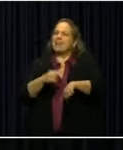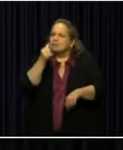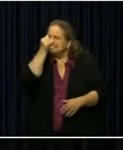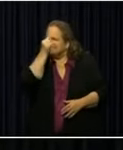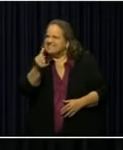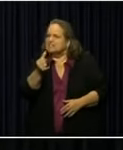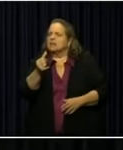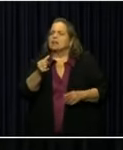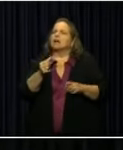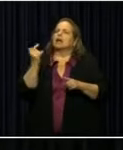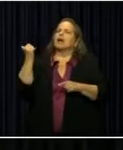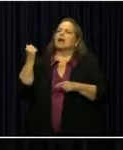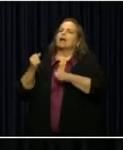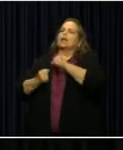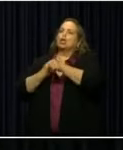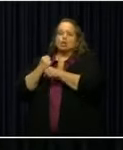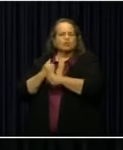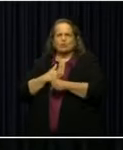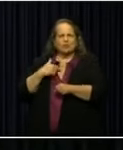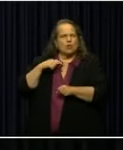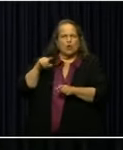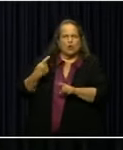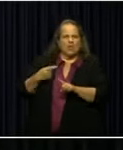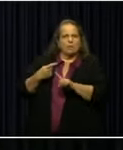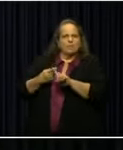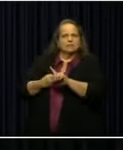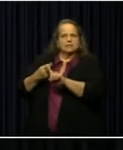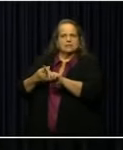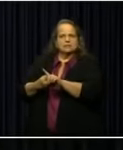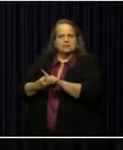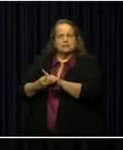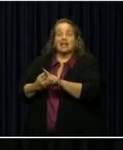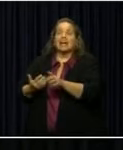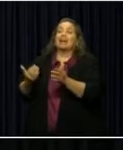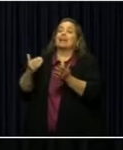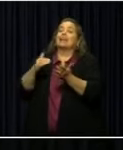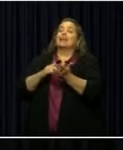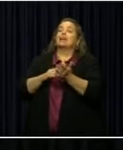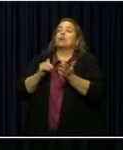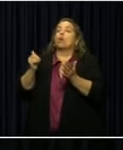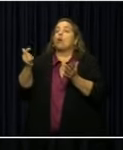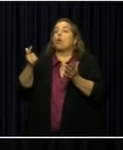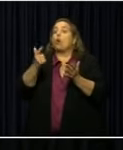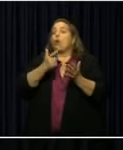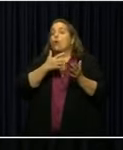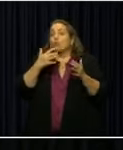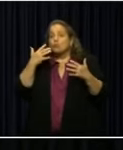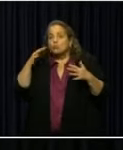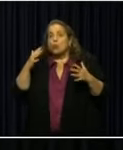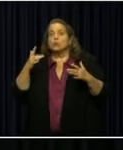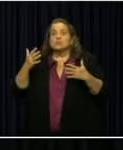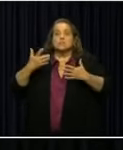IGNORE THE GUIDANCE. SO LET'S REMEMBER HOW IMPORTANT THAT IS. PRACTICE YOUR SOCIAL DISTANCING.